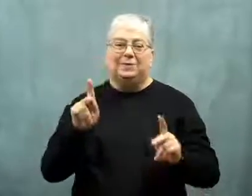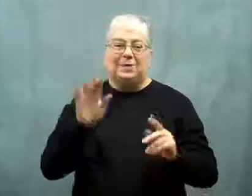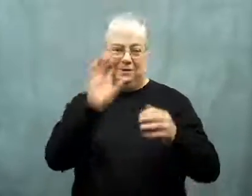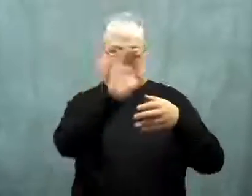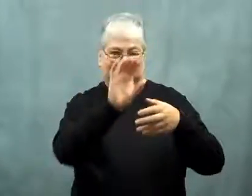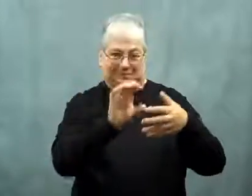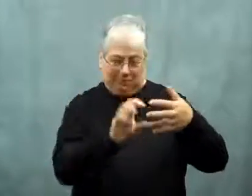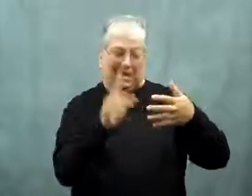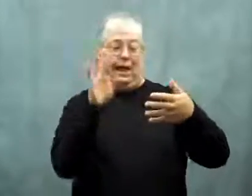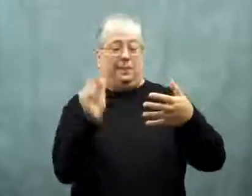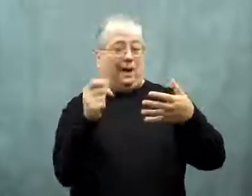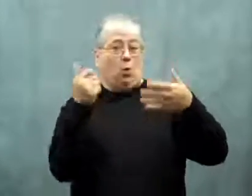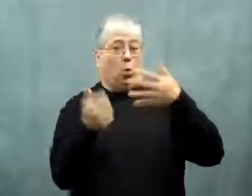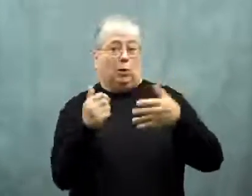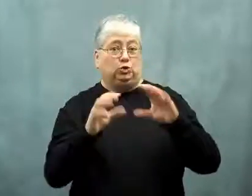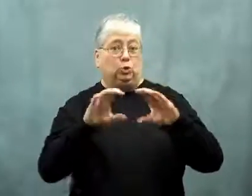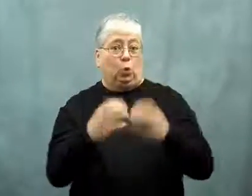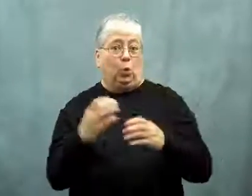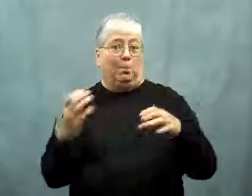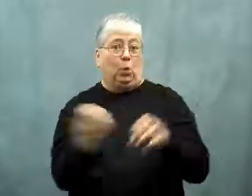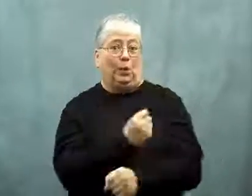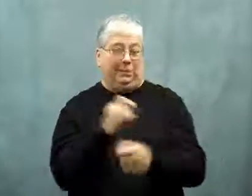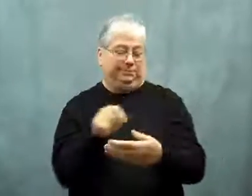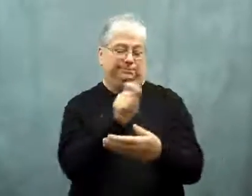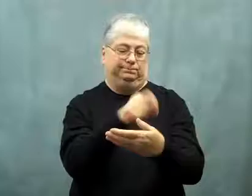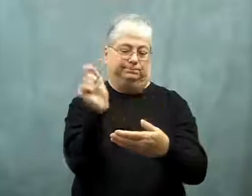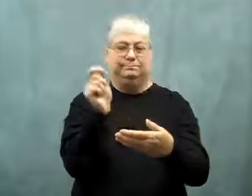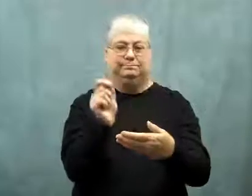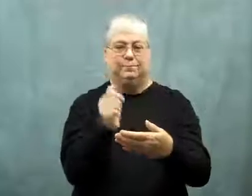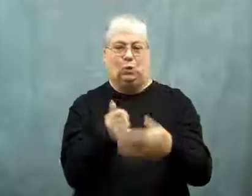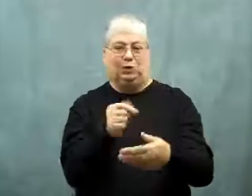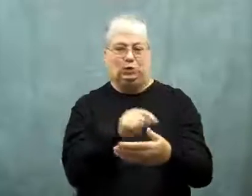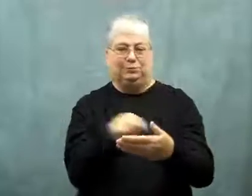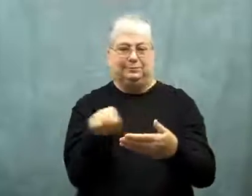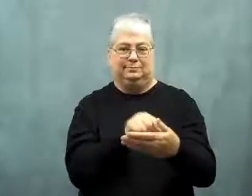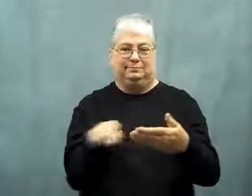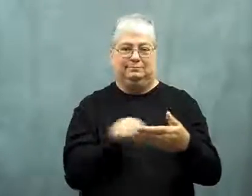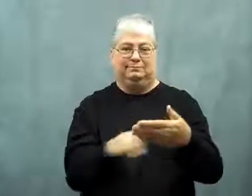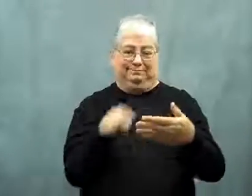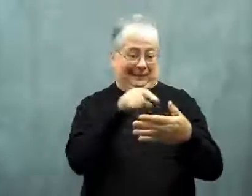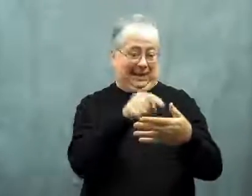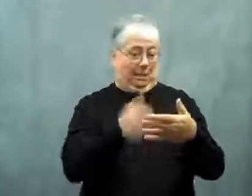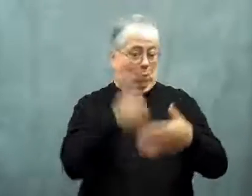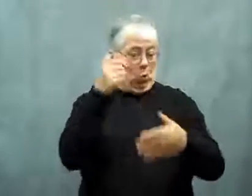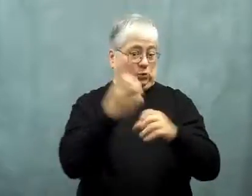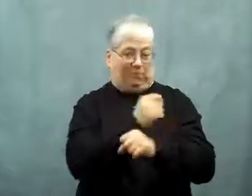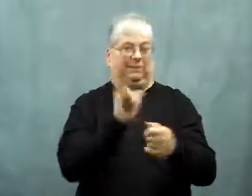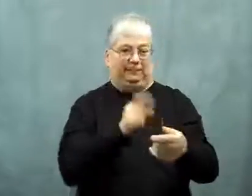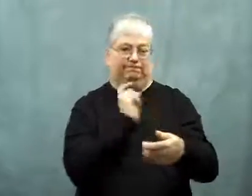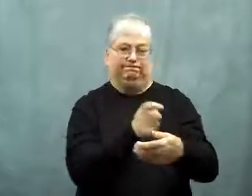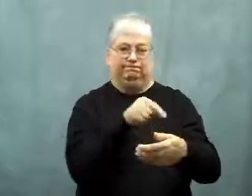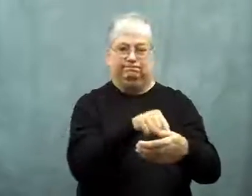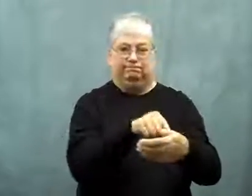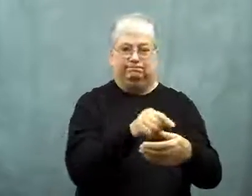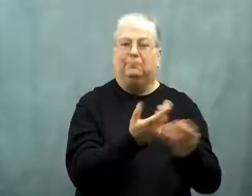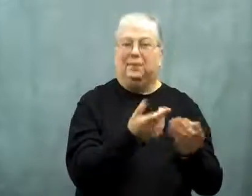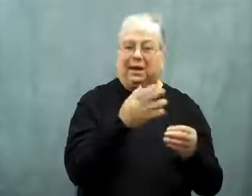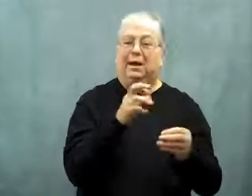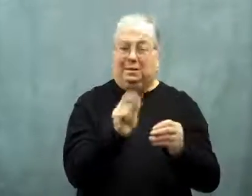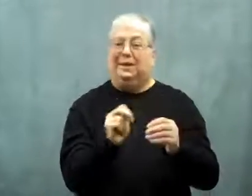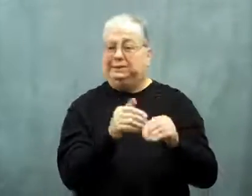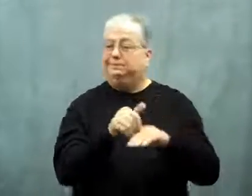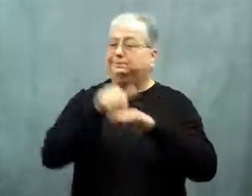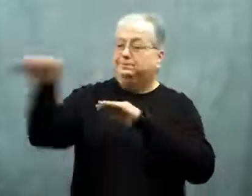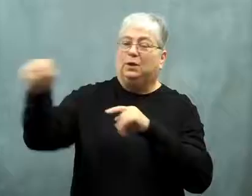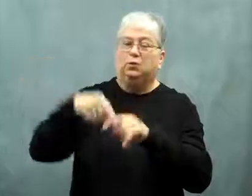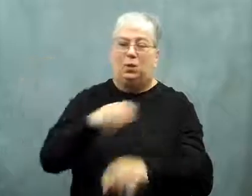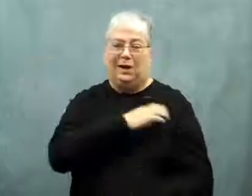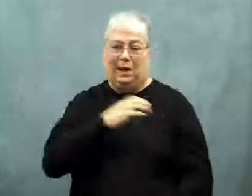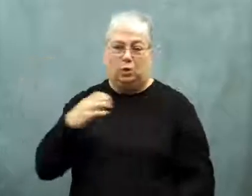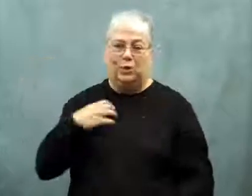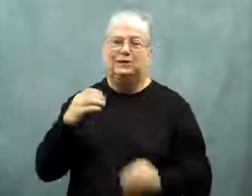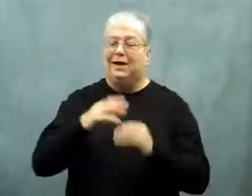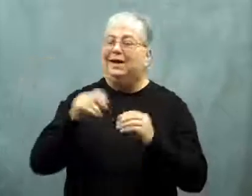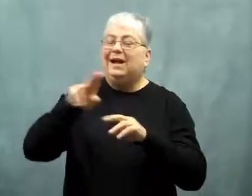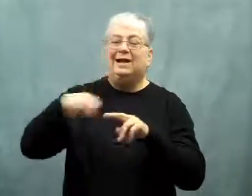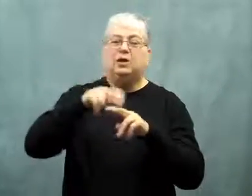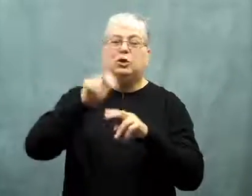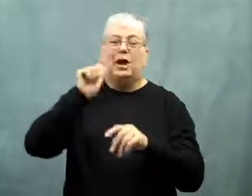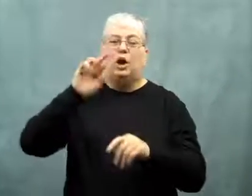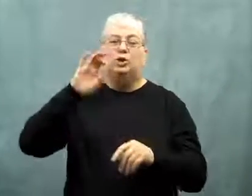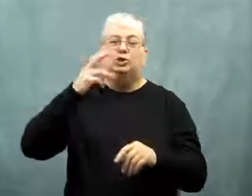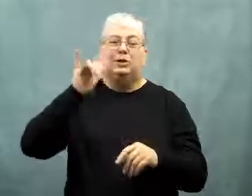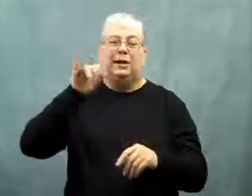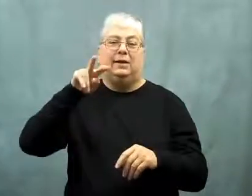The winning candidate and electors are indicated.